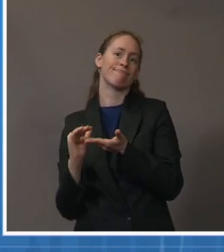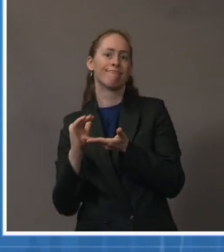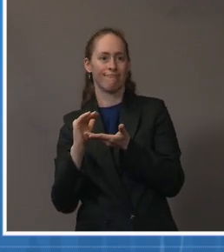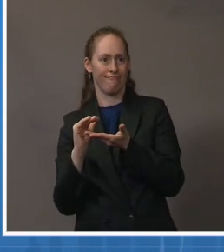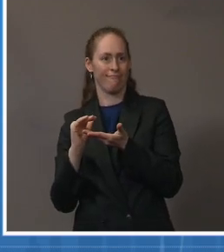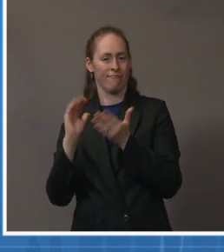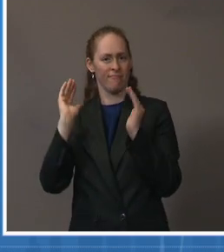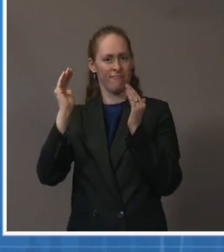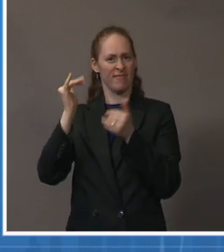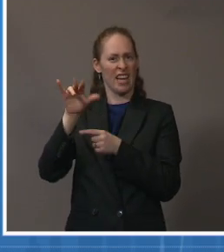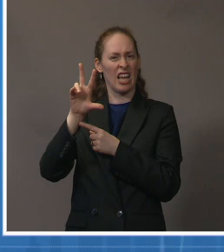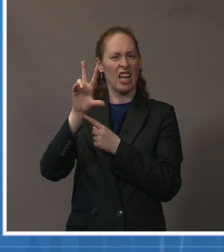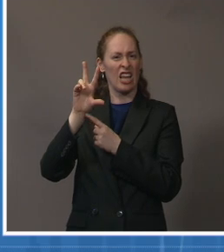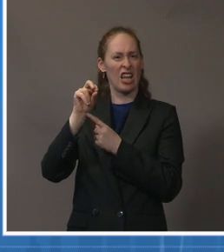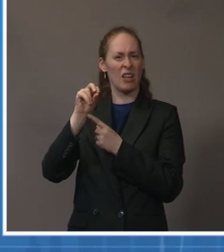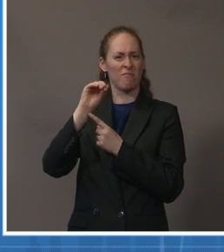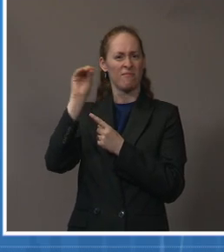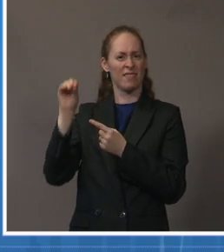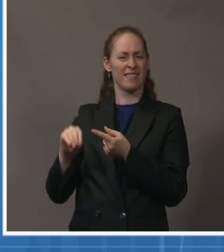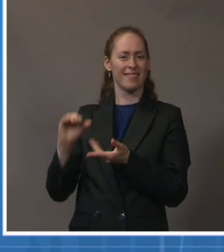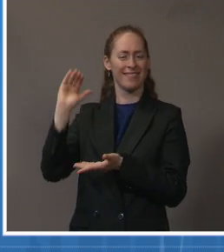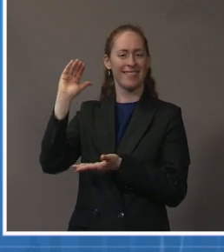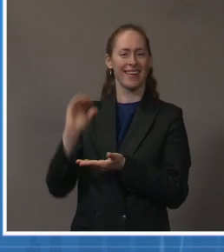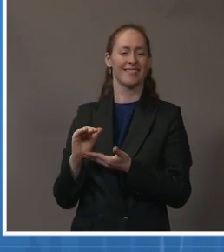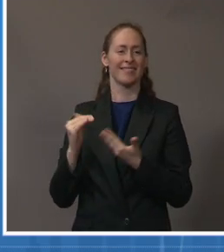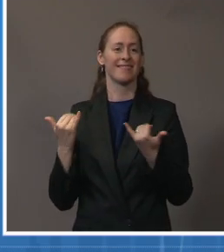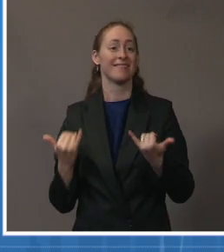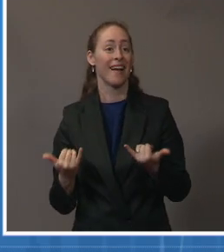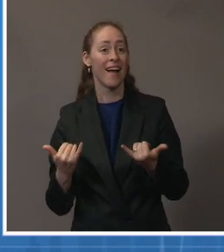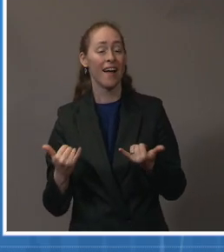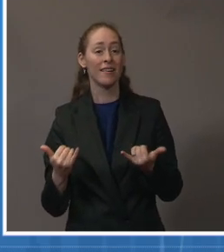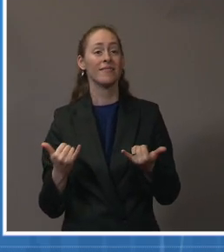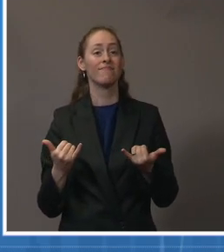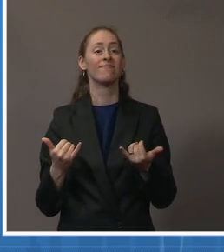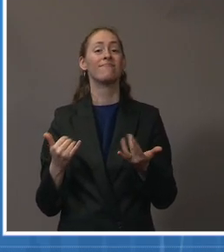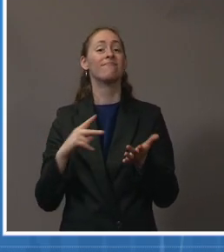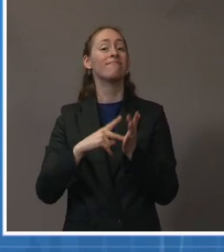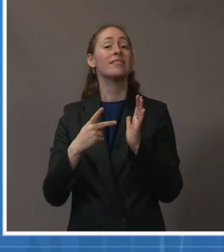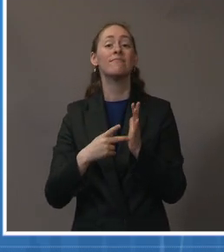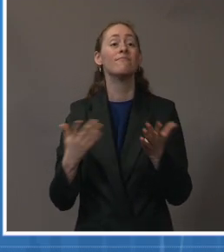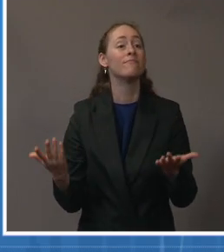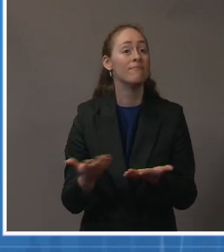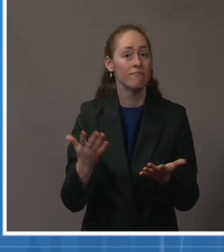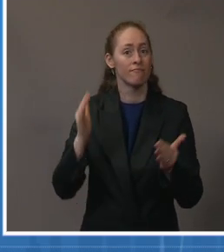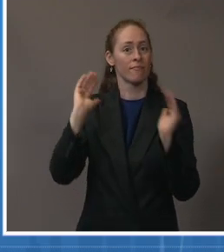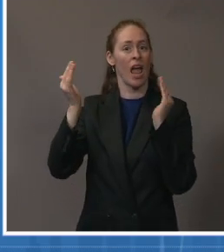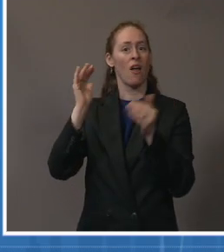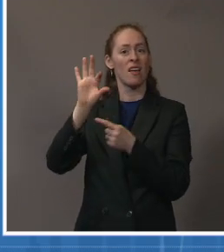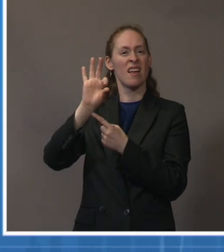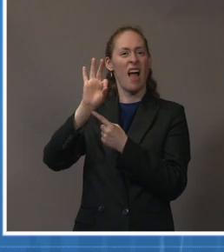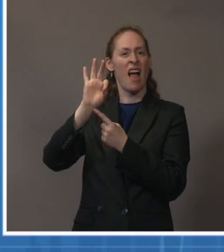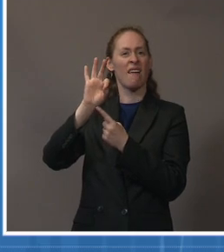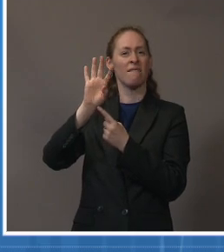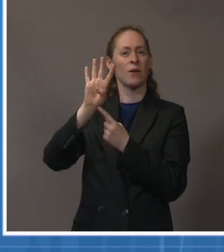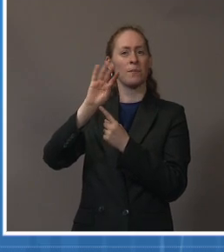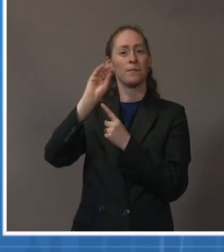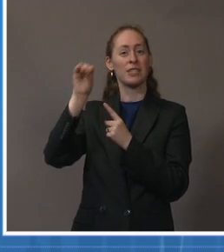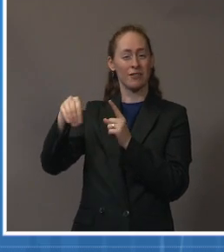And, more importantly, it is a 94 percent decrease from the peak of COVID-19 cases we reported in January of this year.